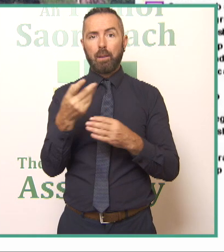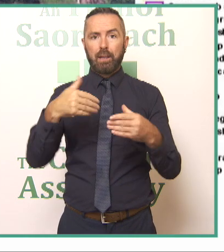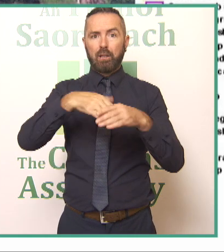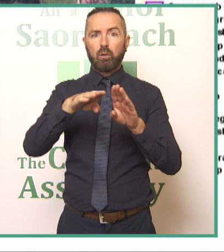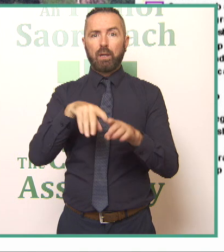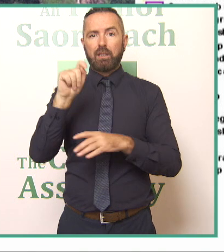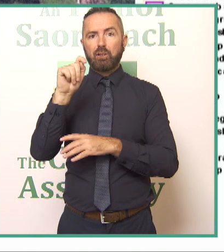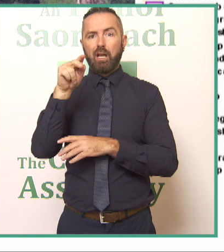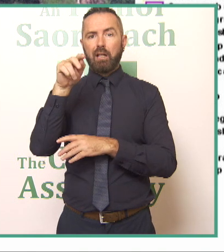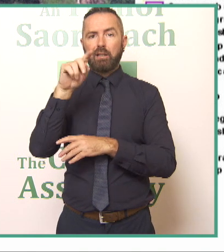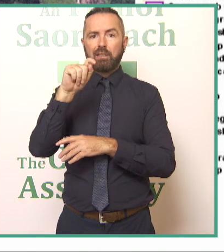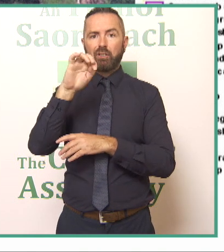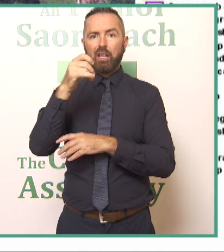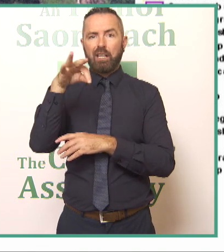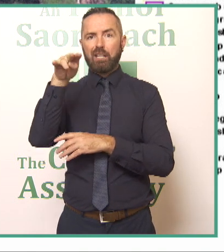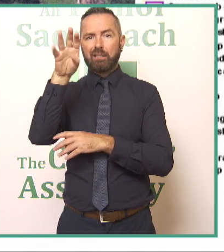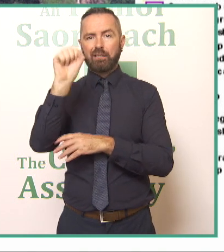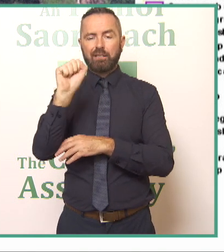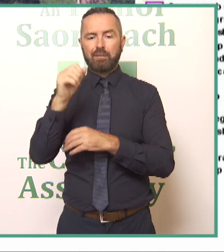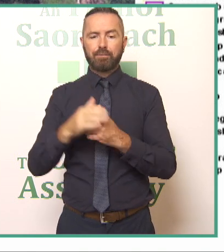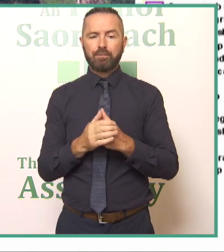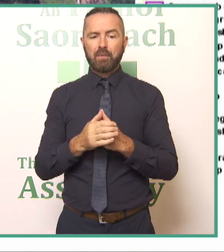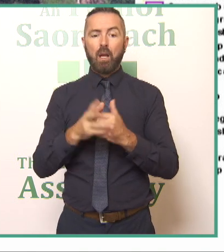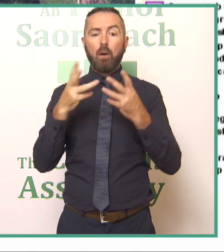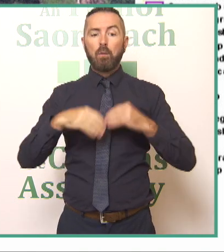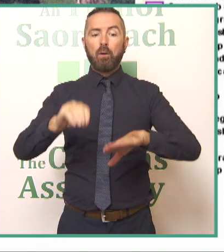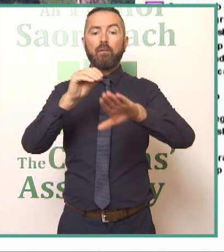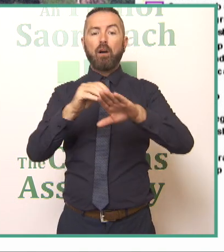to rapidly move on to some of the Farmland habitat surveys that we've been working on